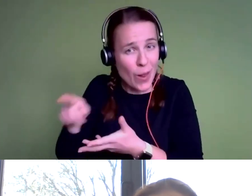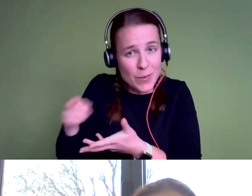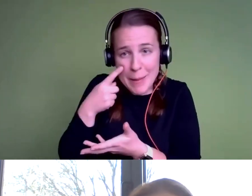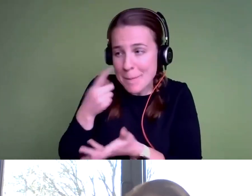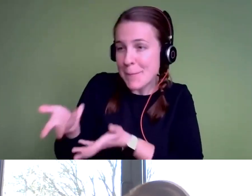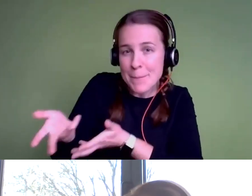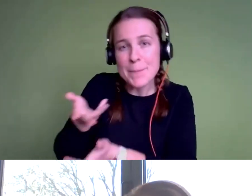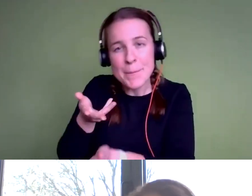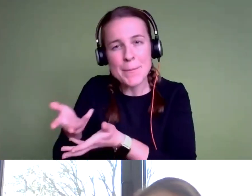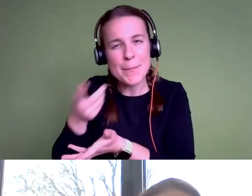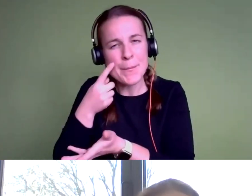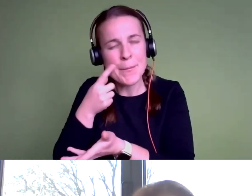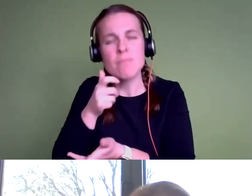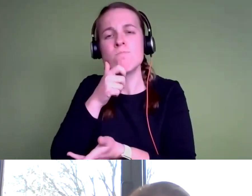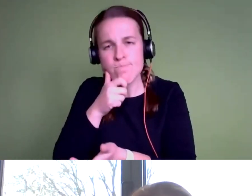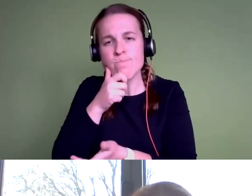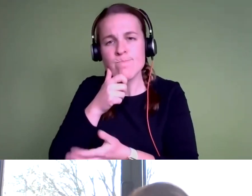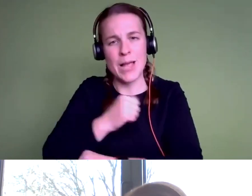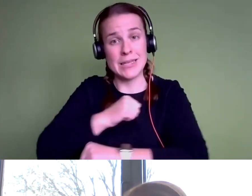We are looking forward to consulting with him